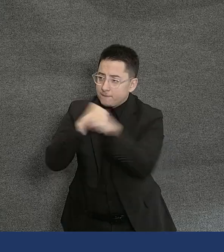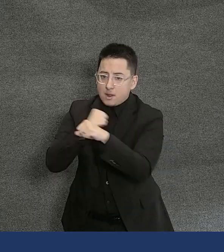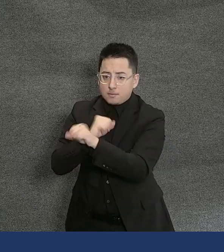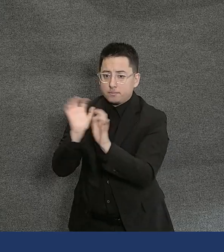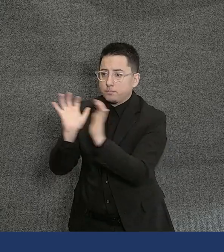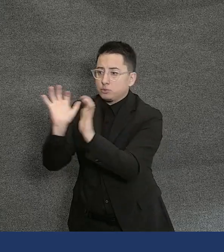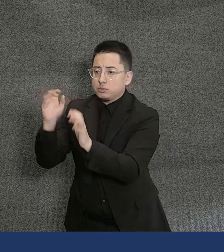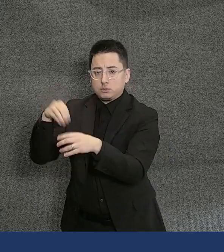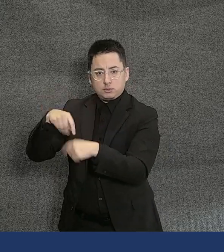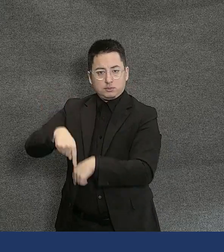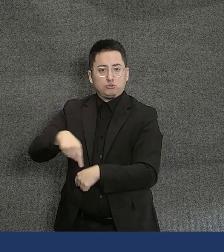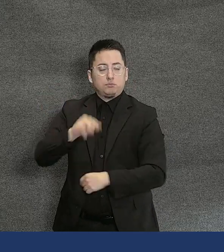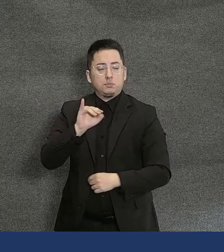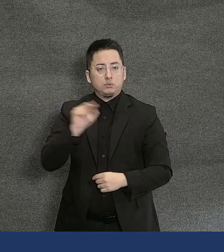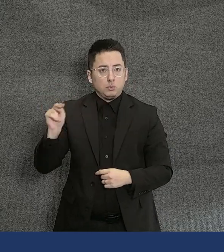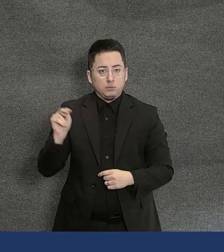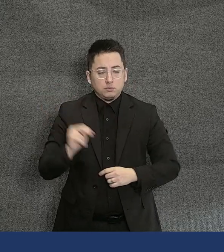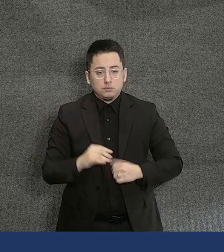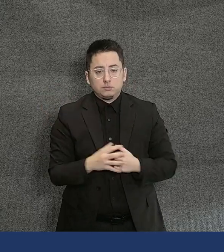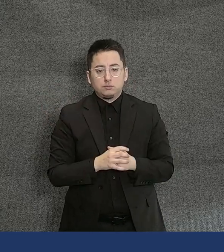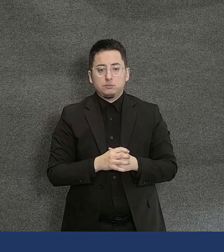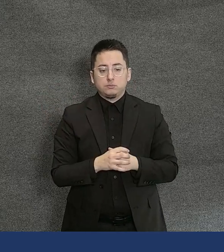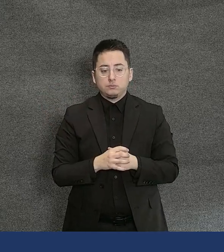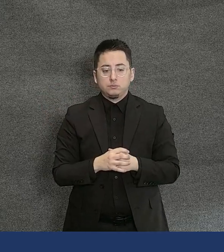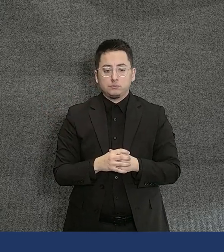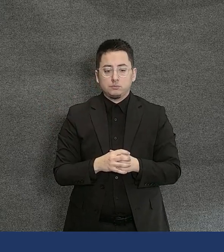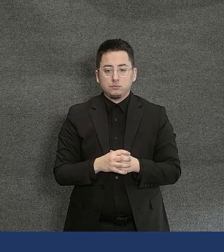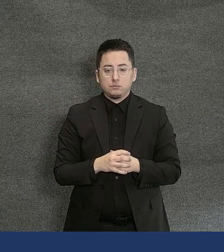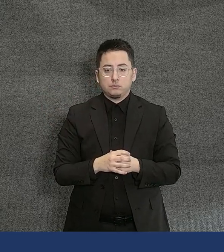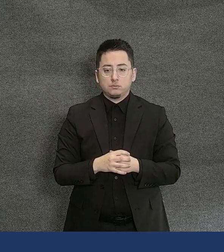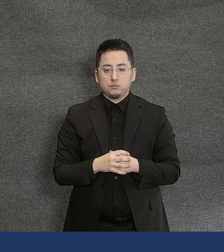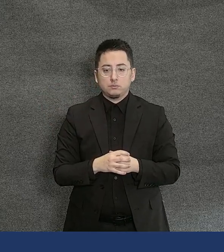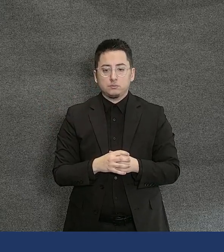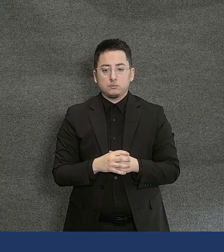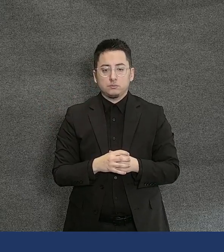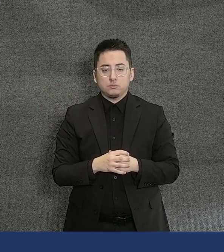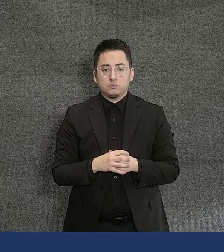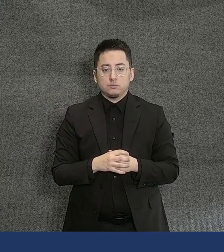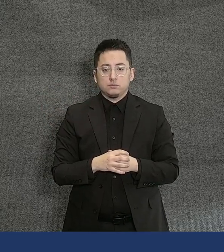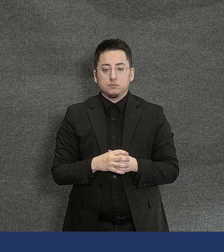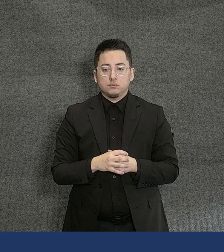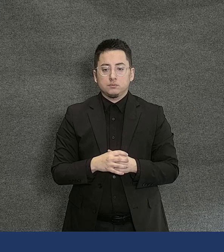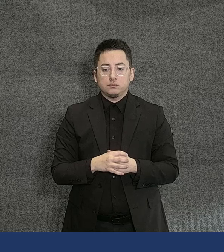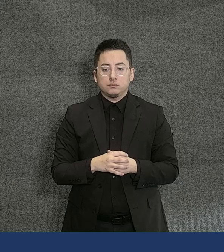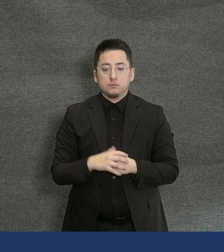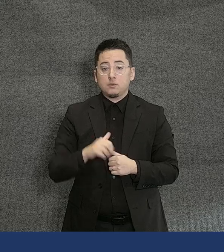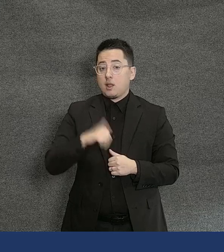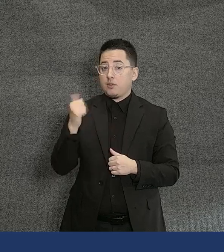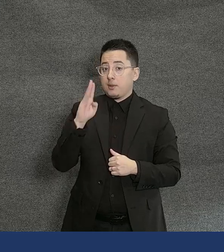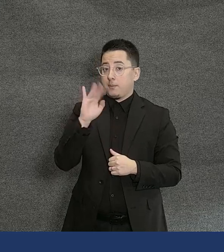One of the related bills to the work that Damon was working on,